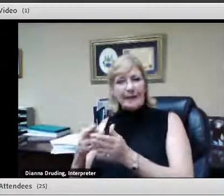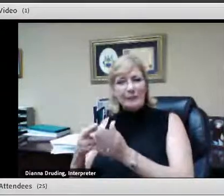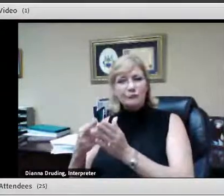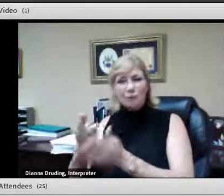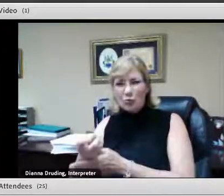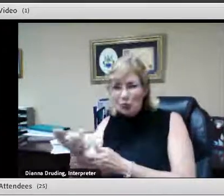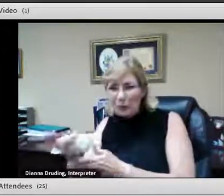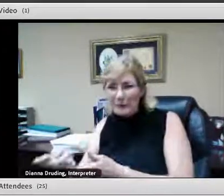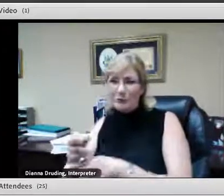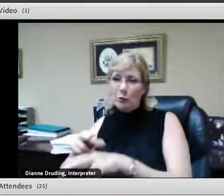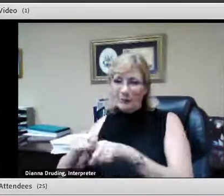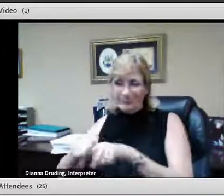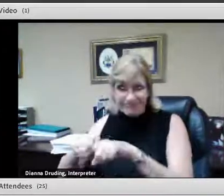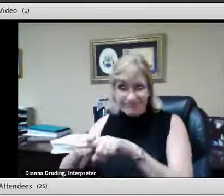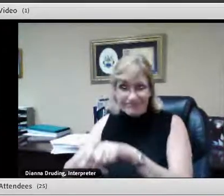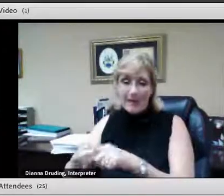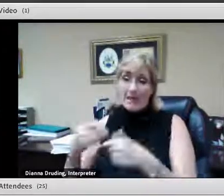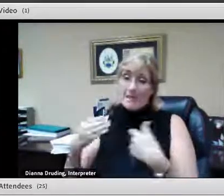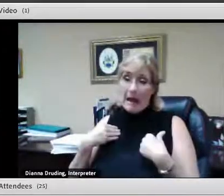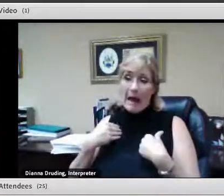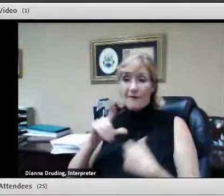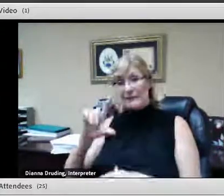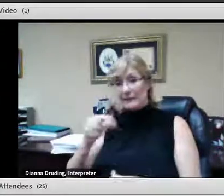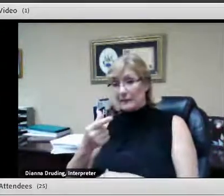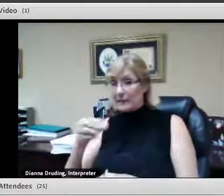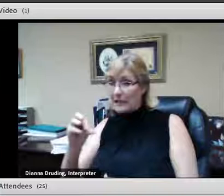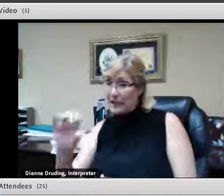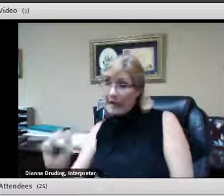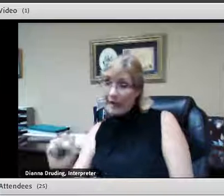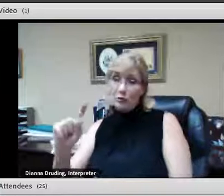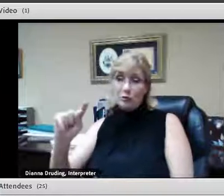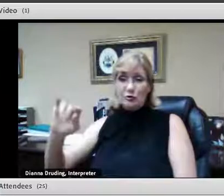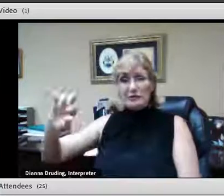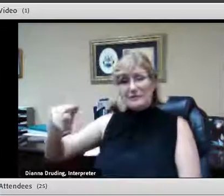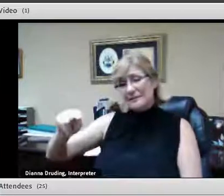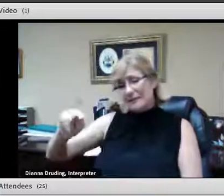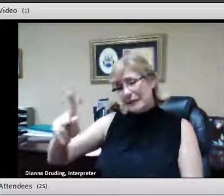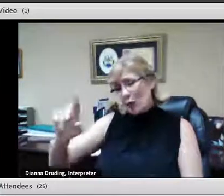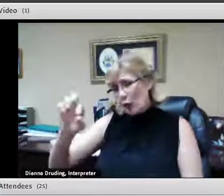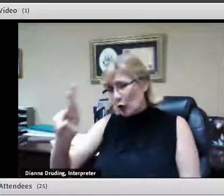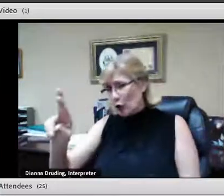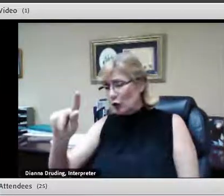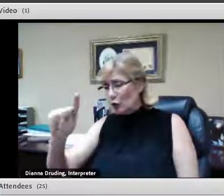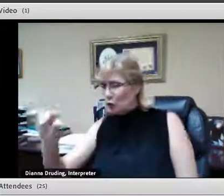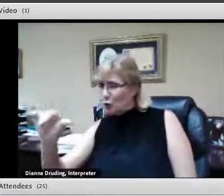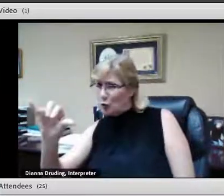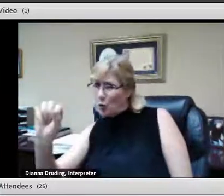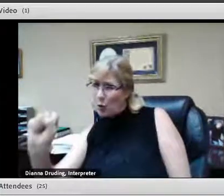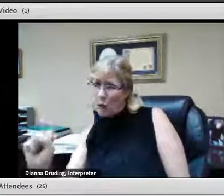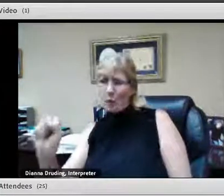so it's really helpful to have Legos, Tinker Toys, Kinects, Minecraft, Tinkercad, Berger Beads, Styrofoam -- really any different building materials.